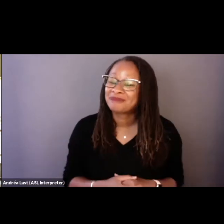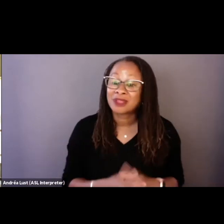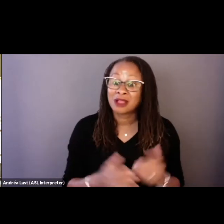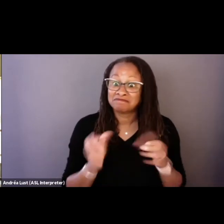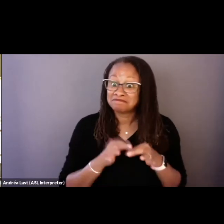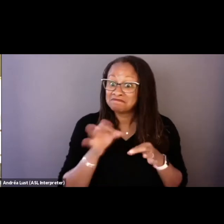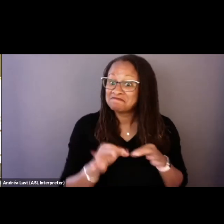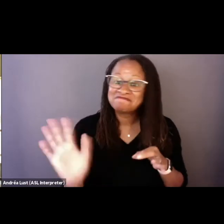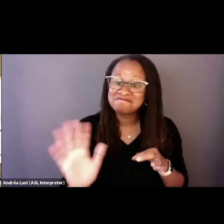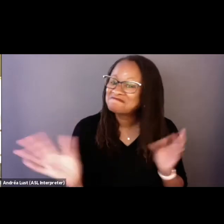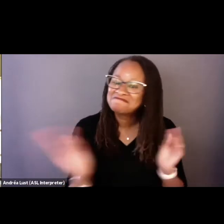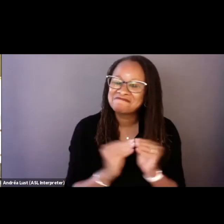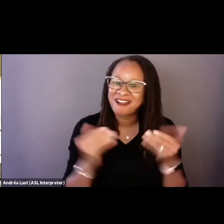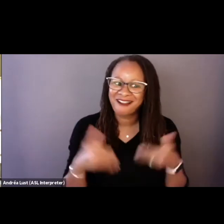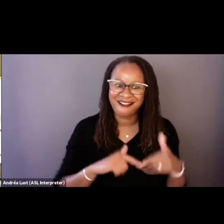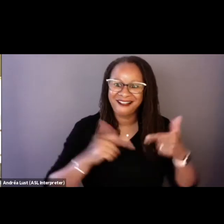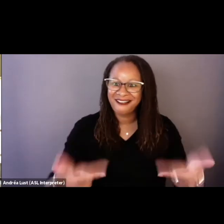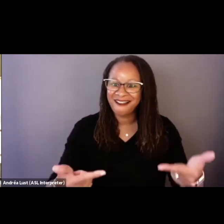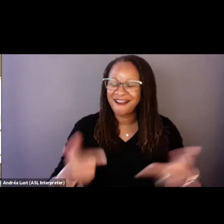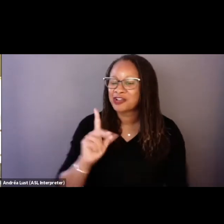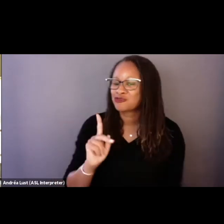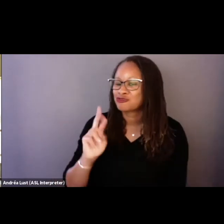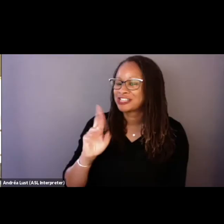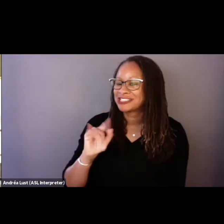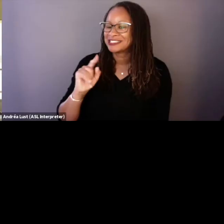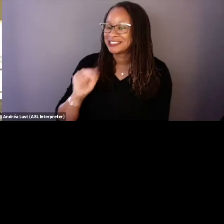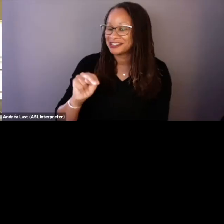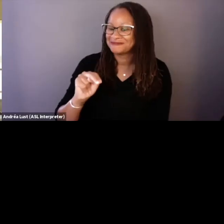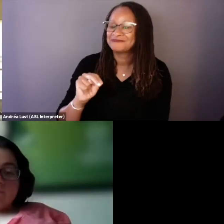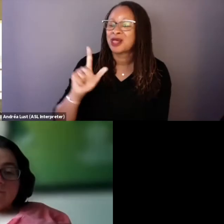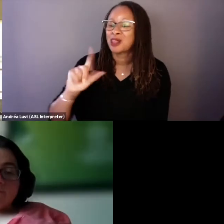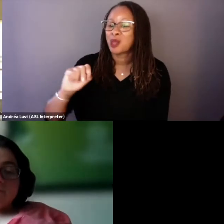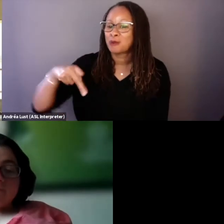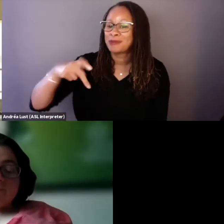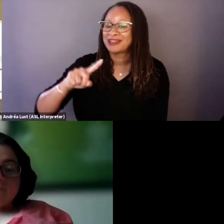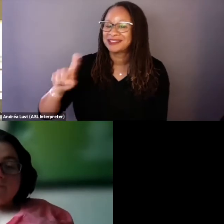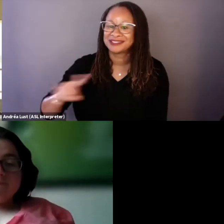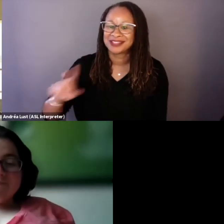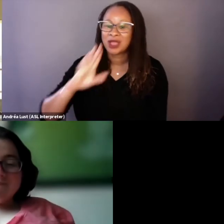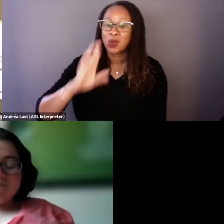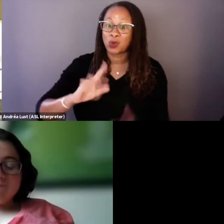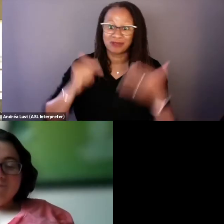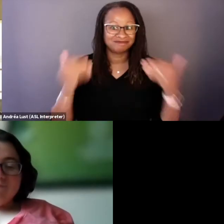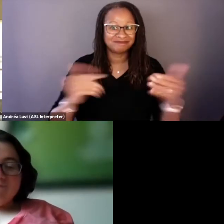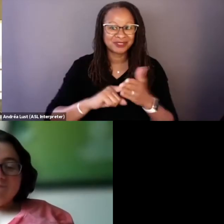I'm gonna hand this over to Kristen Lopez, who's going to get this started for us. Welcome, Kristen.